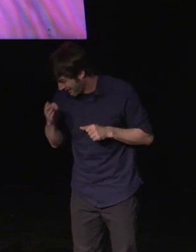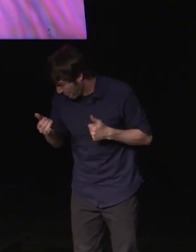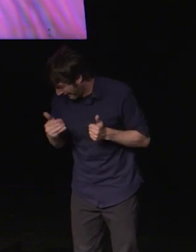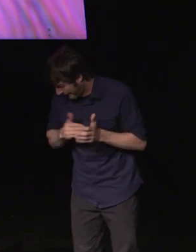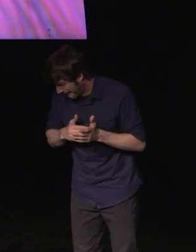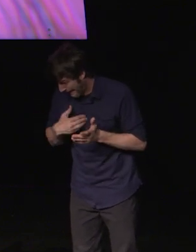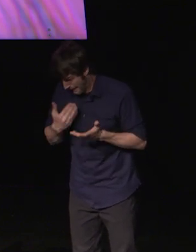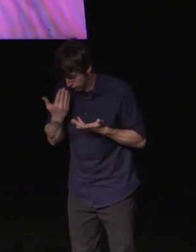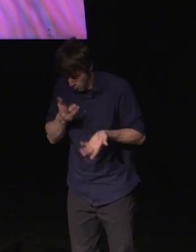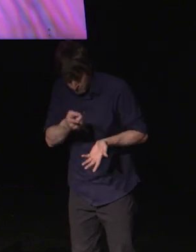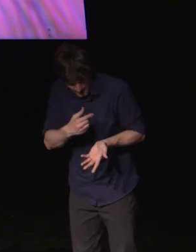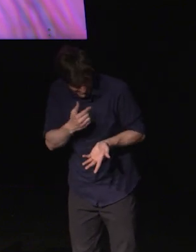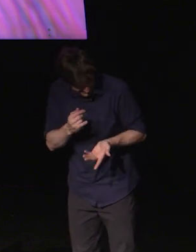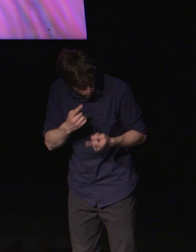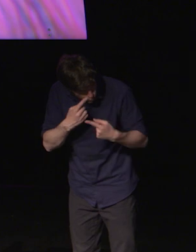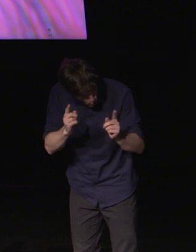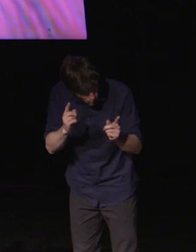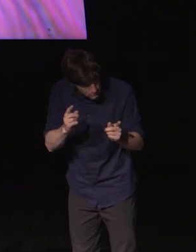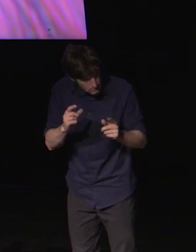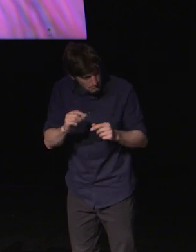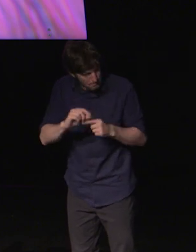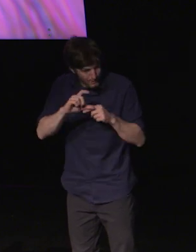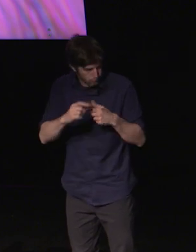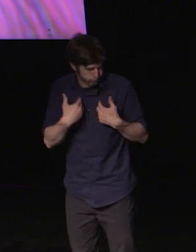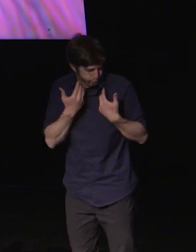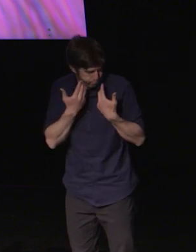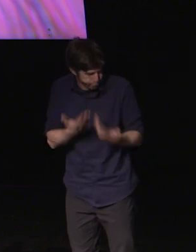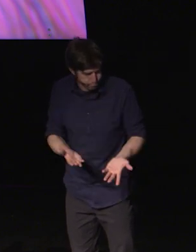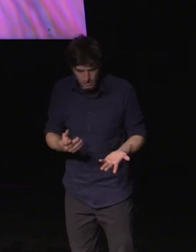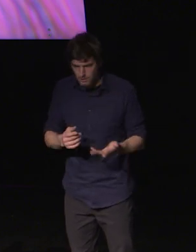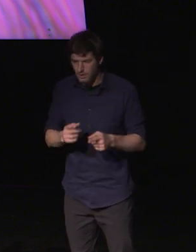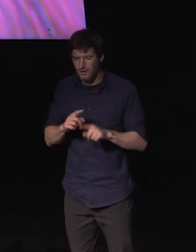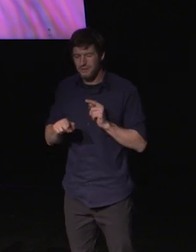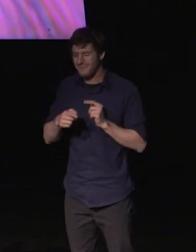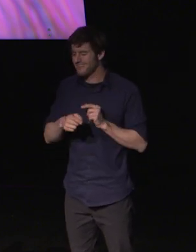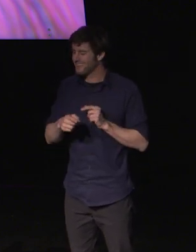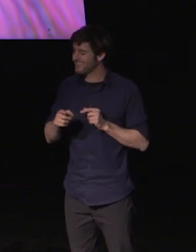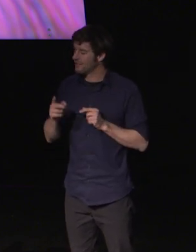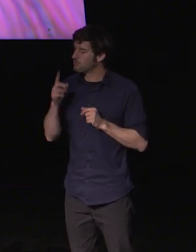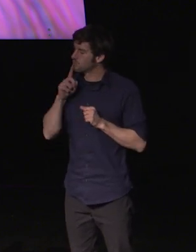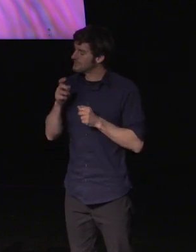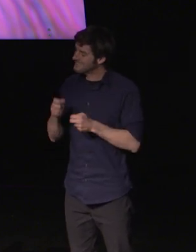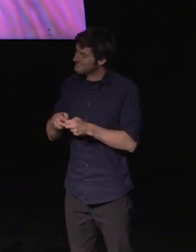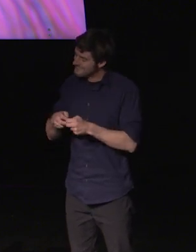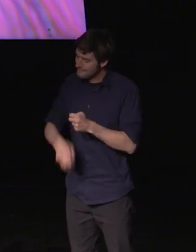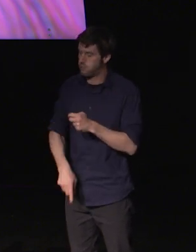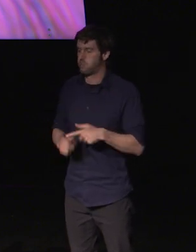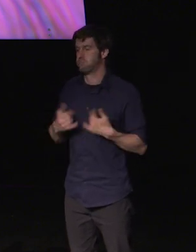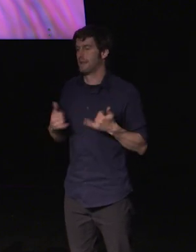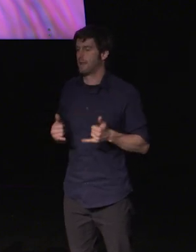But it was something that essentially was just really difficult to be able to play. And that's kind of the example that I usually give